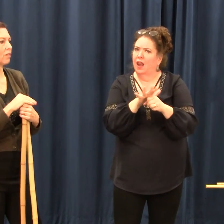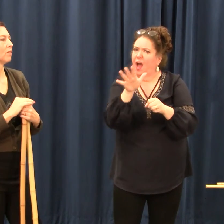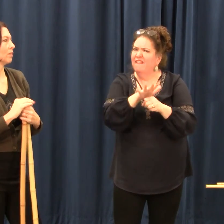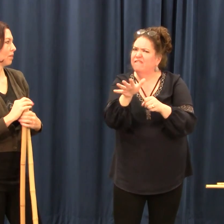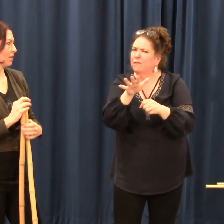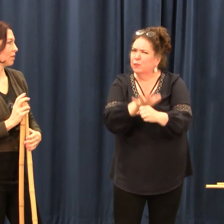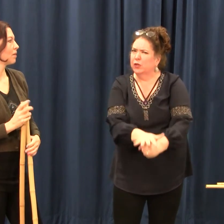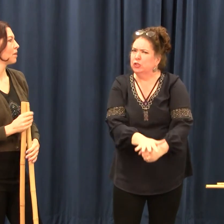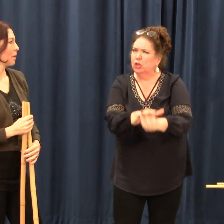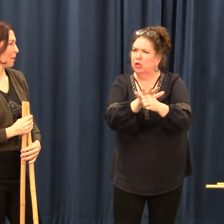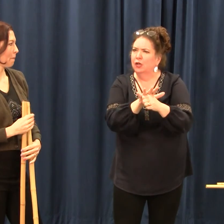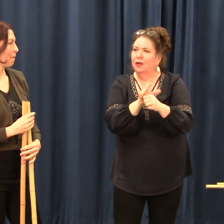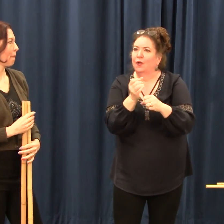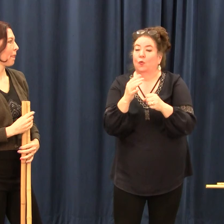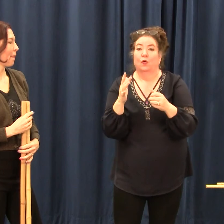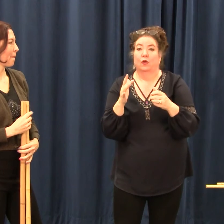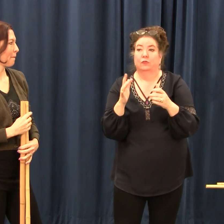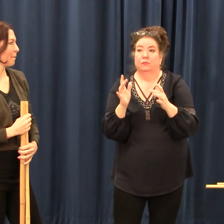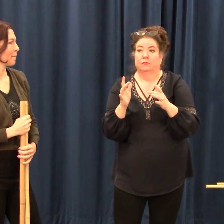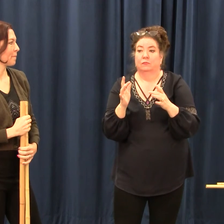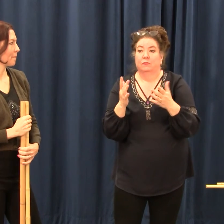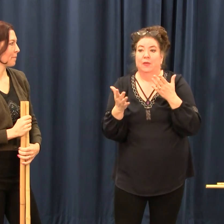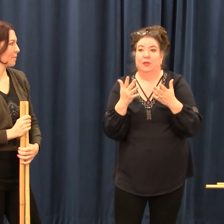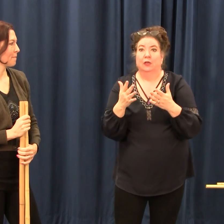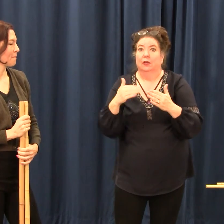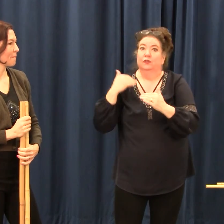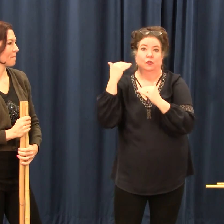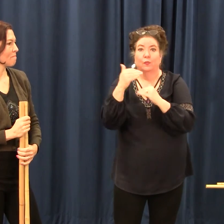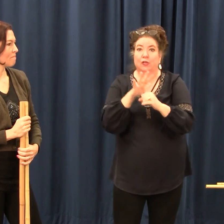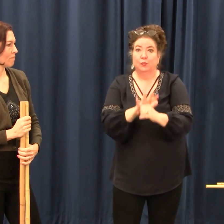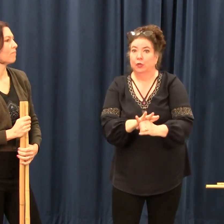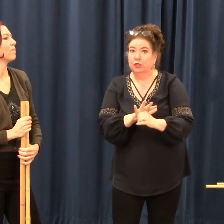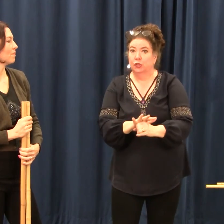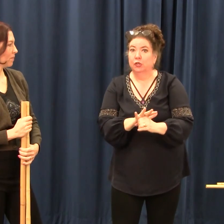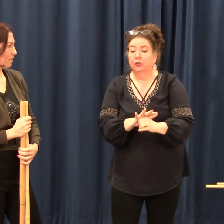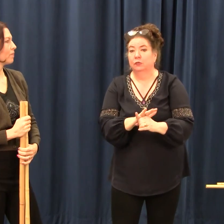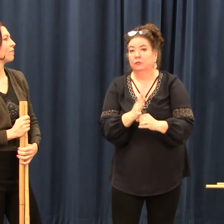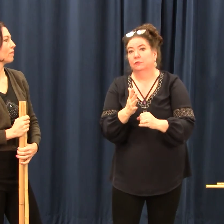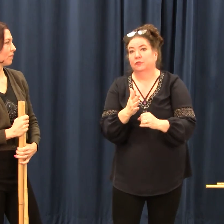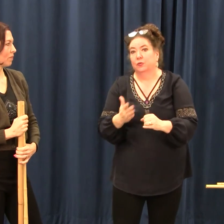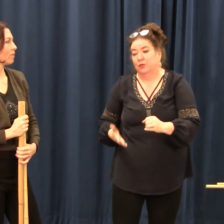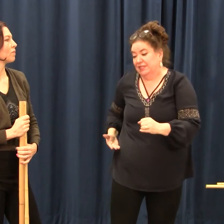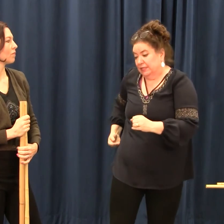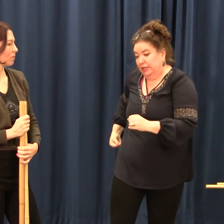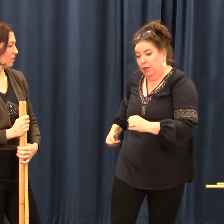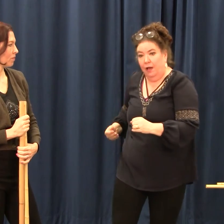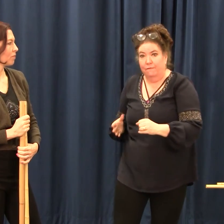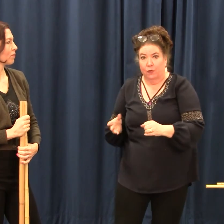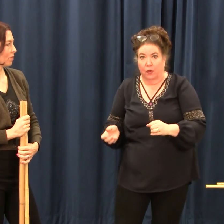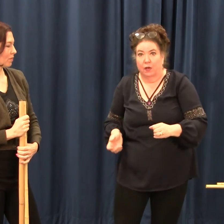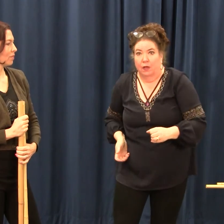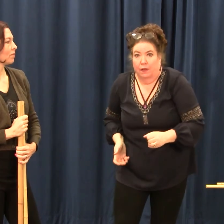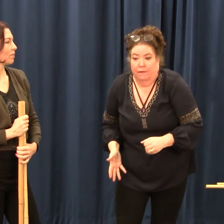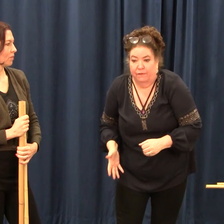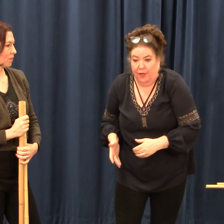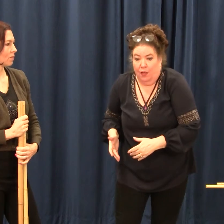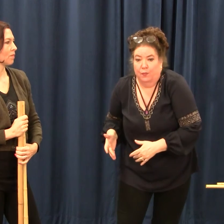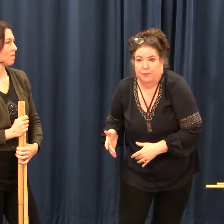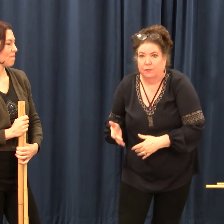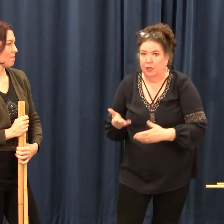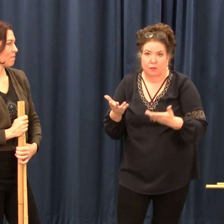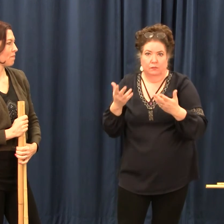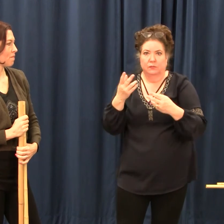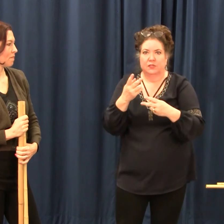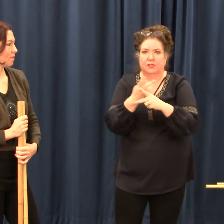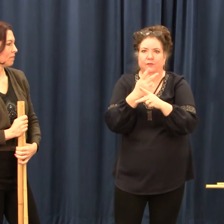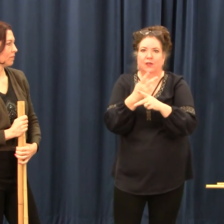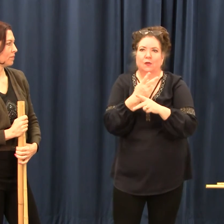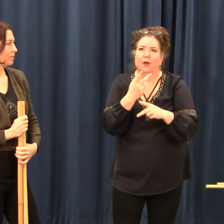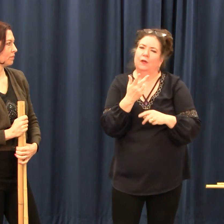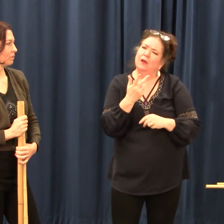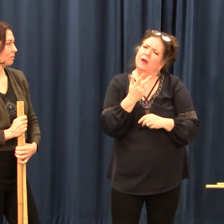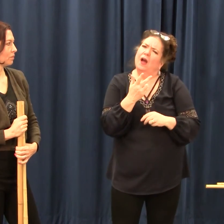enough pressure? or maybe too much pressure? so it slid off, or it fell. You just need to figure out,